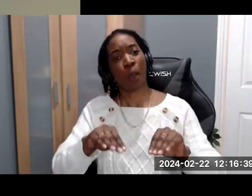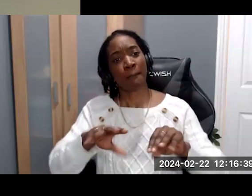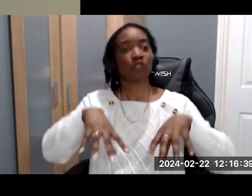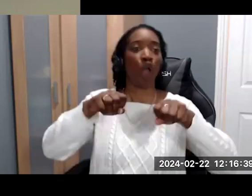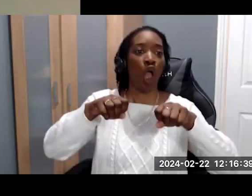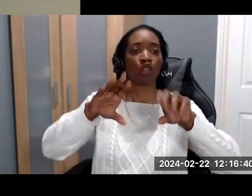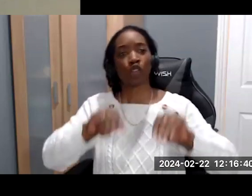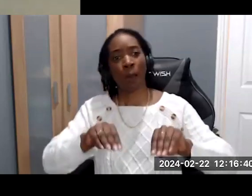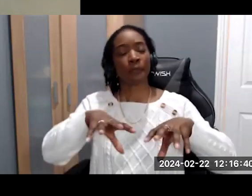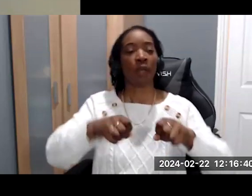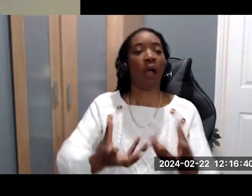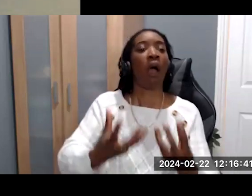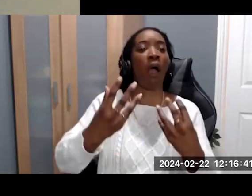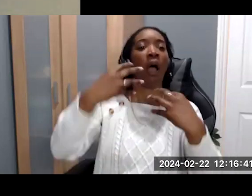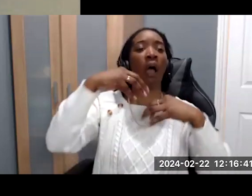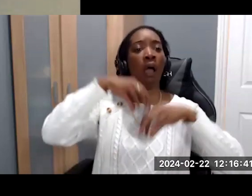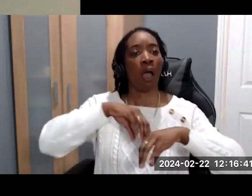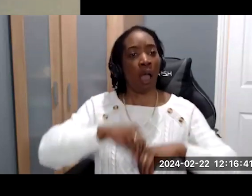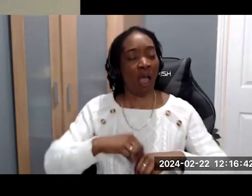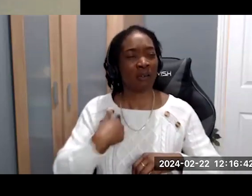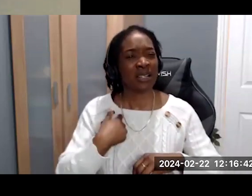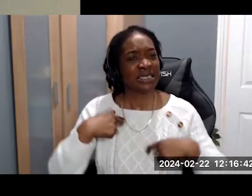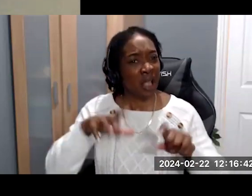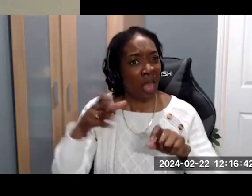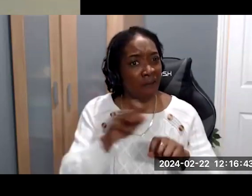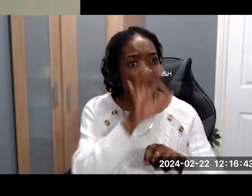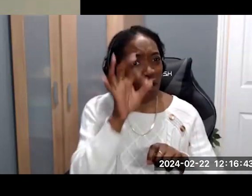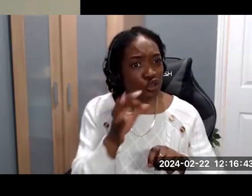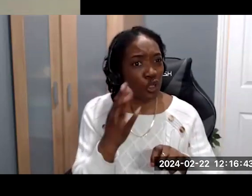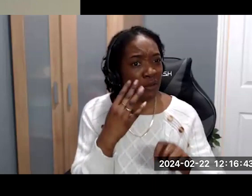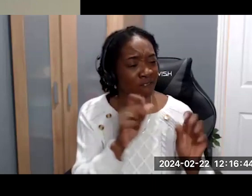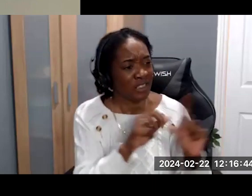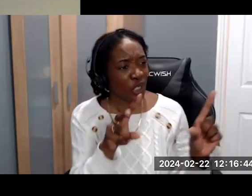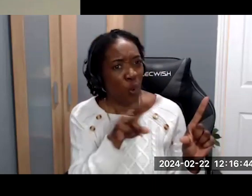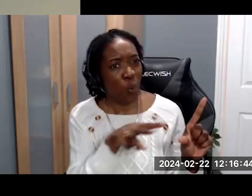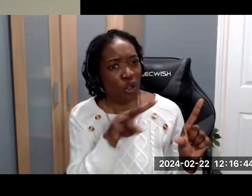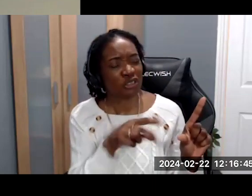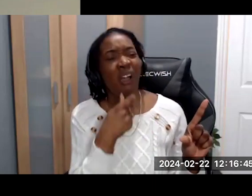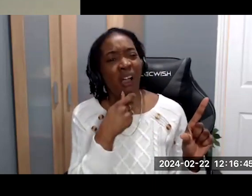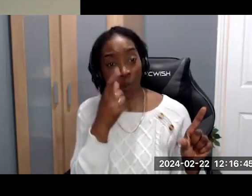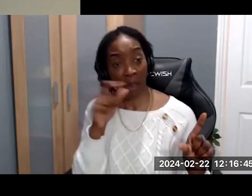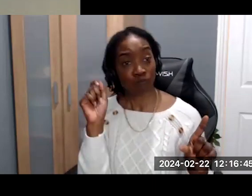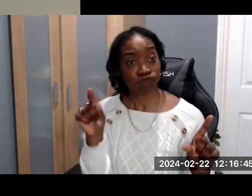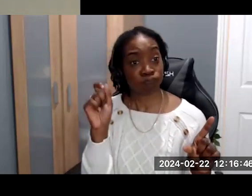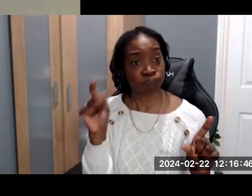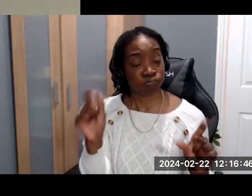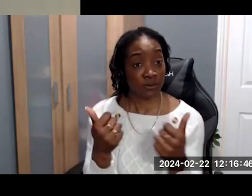and you can send us any follow-up questions by email or other means available to you so